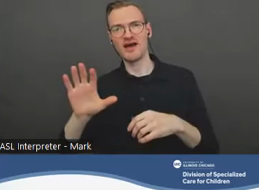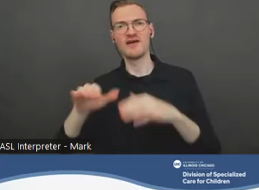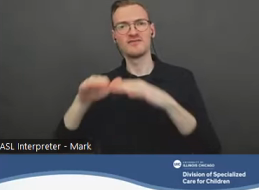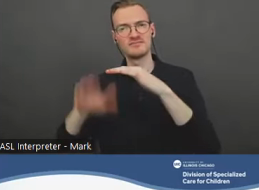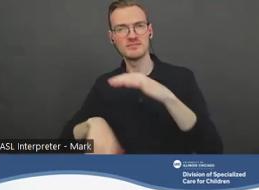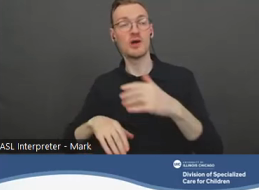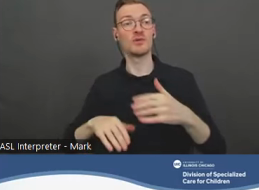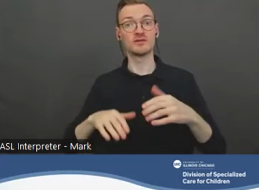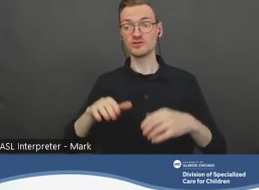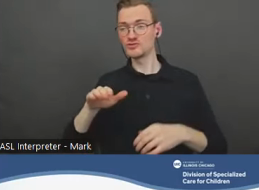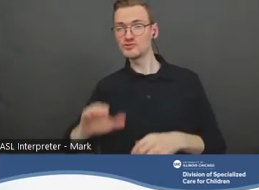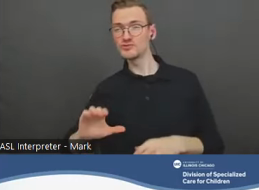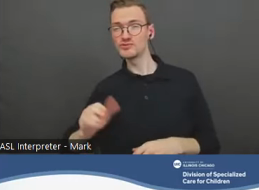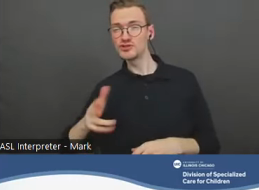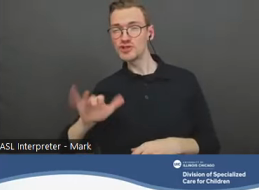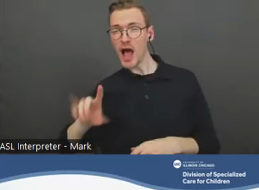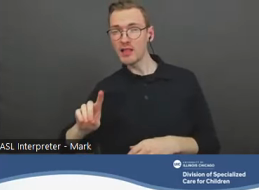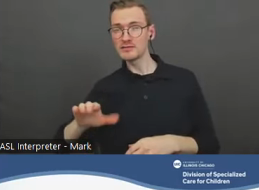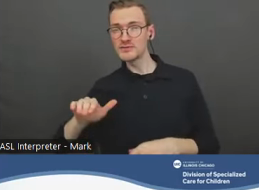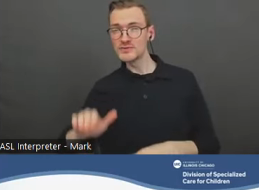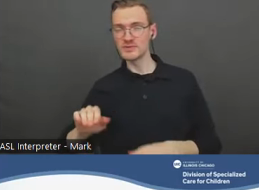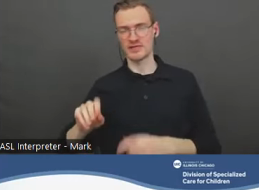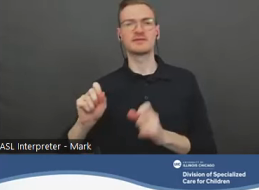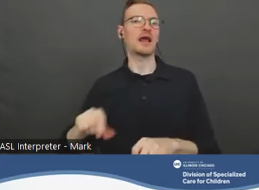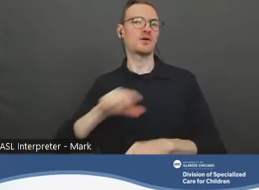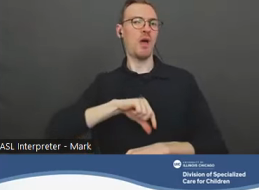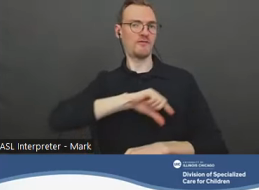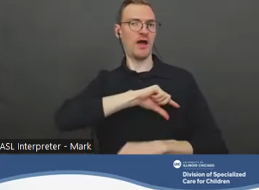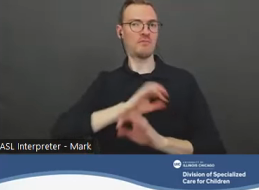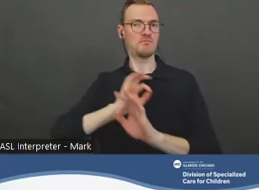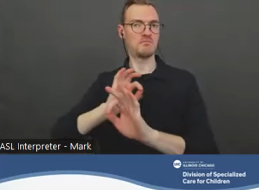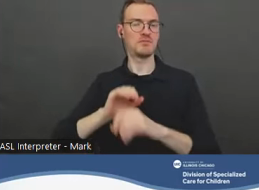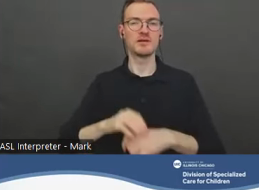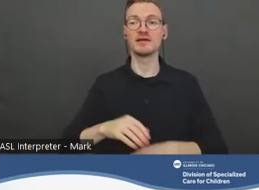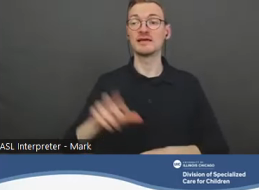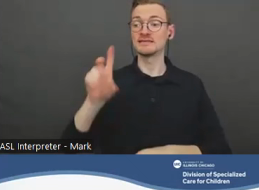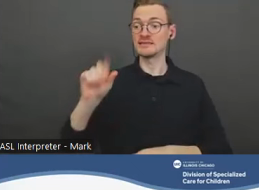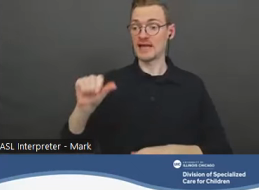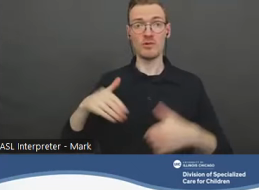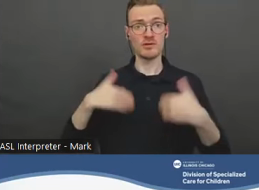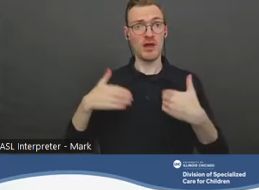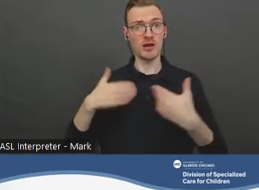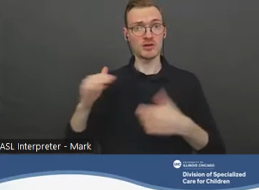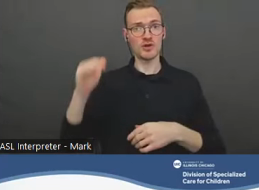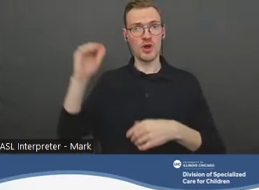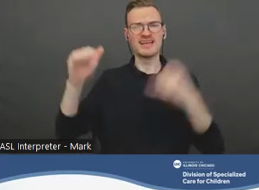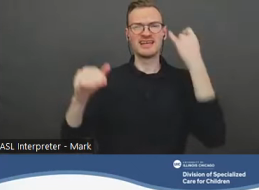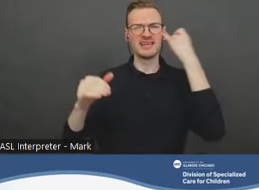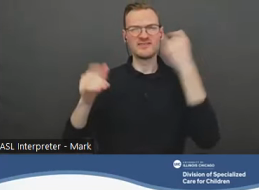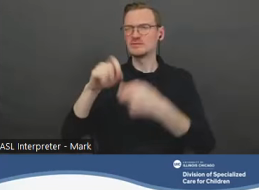so a disabled young adult can qualify for Medicare if they have a certain disability. The disabilities